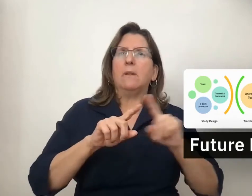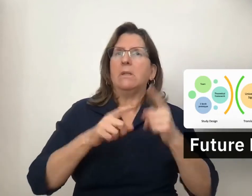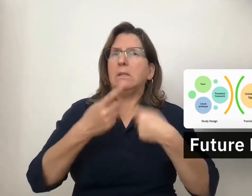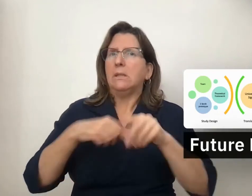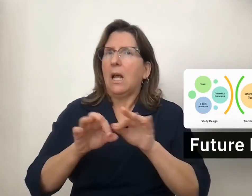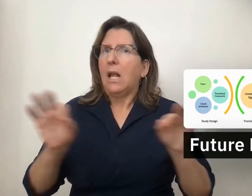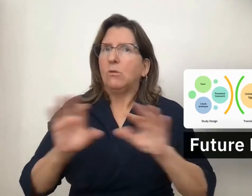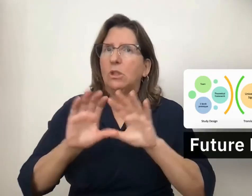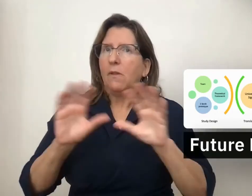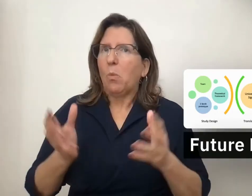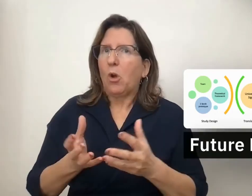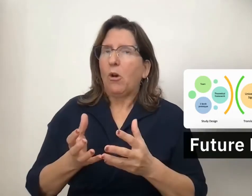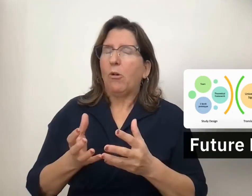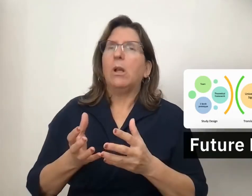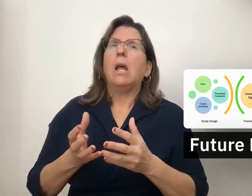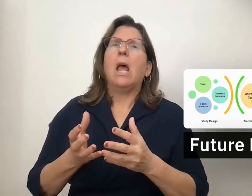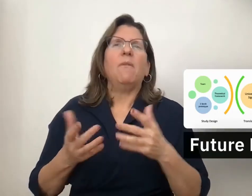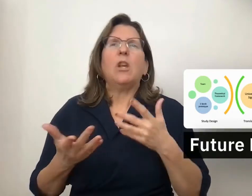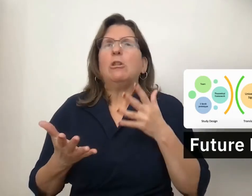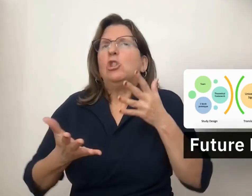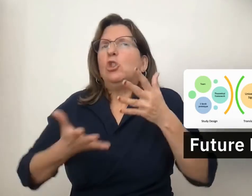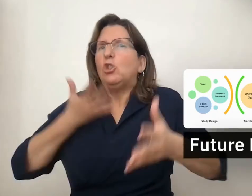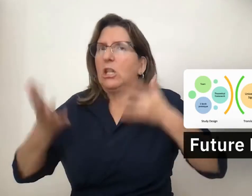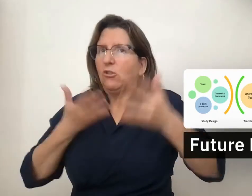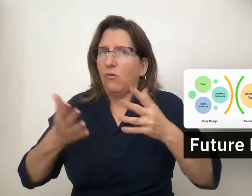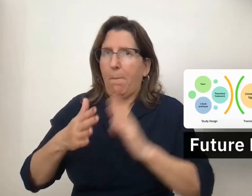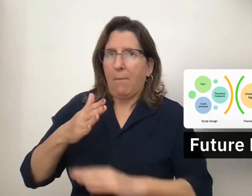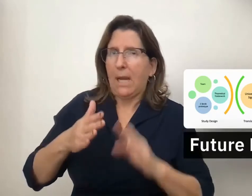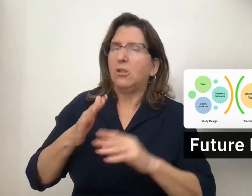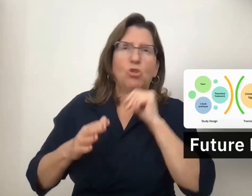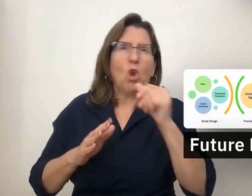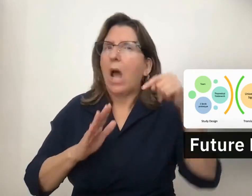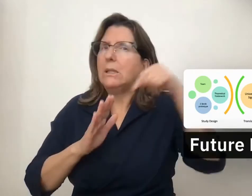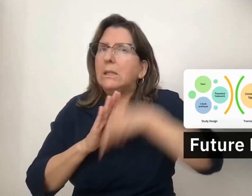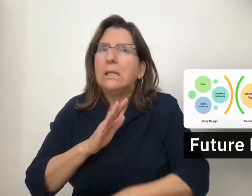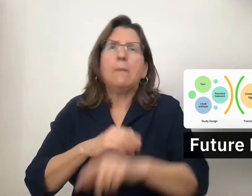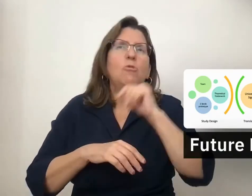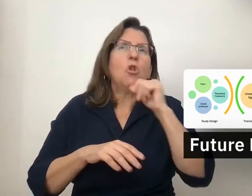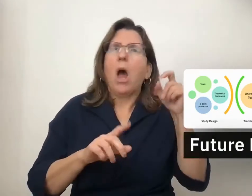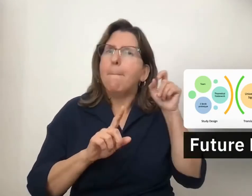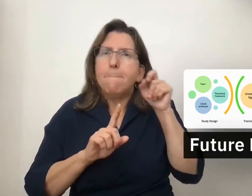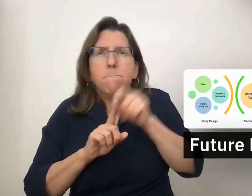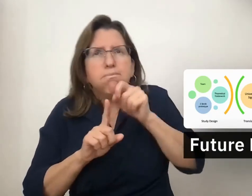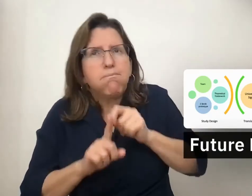It uses sign vocabulary from sign languages around the world.